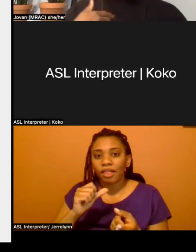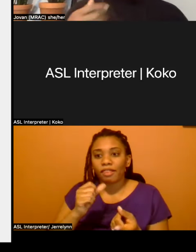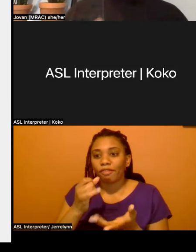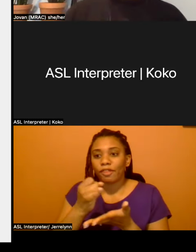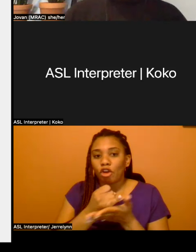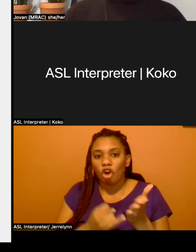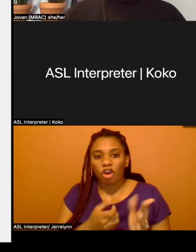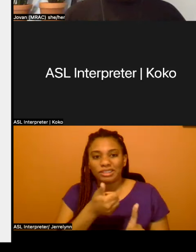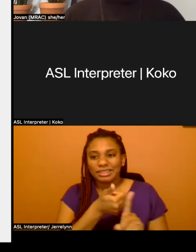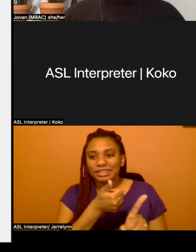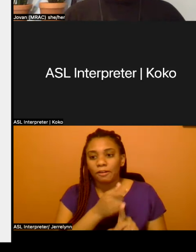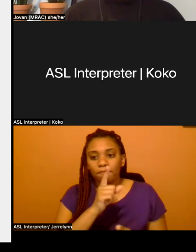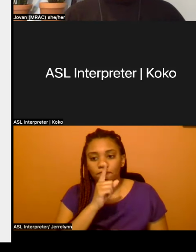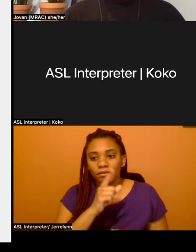We will handle that internally.